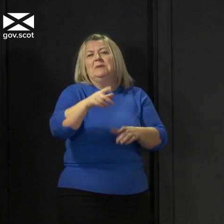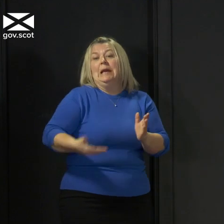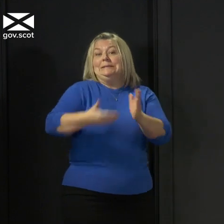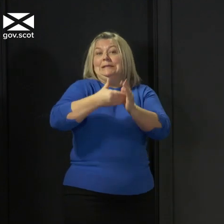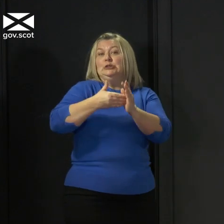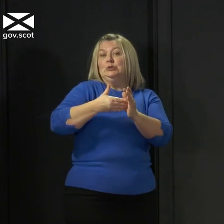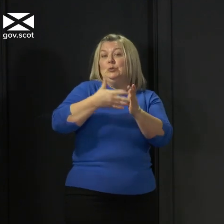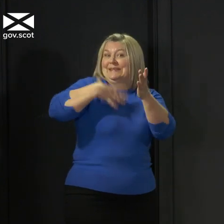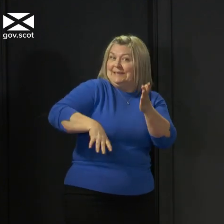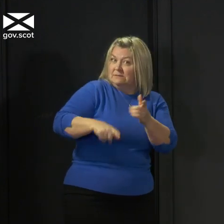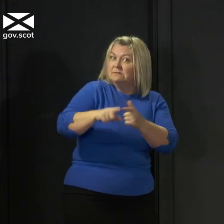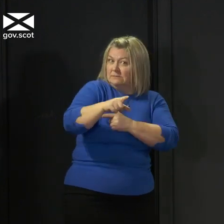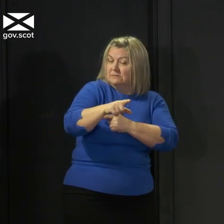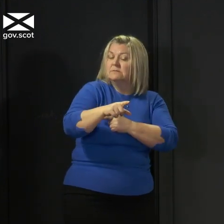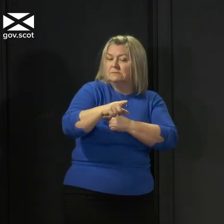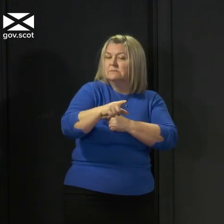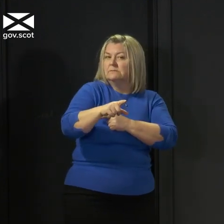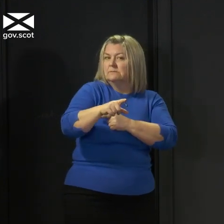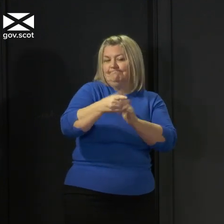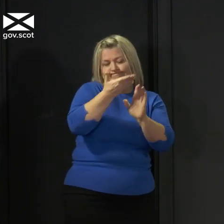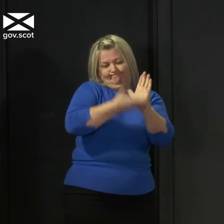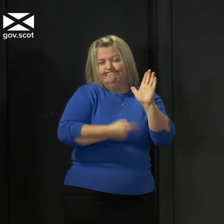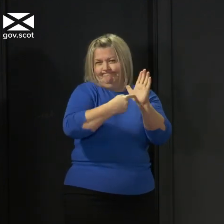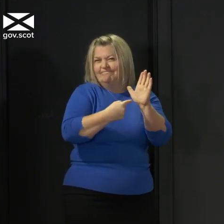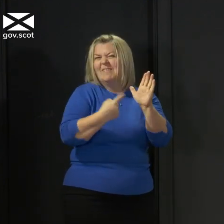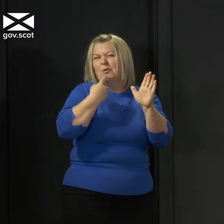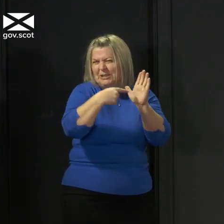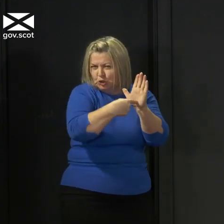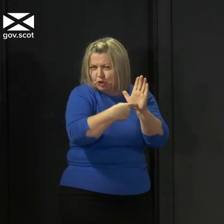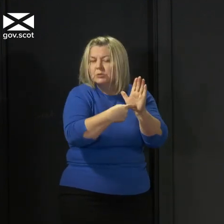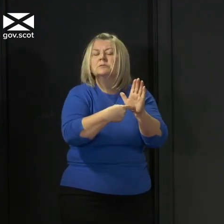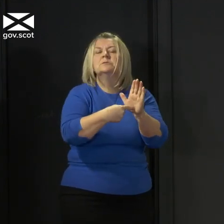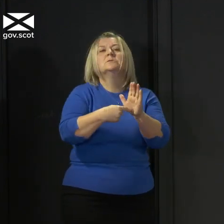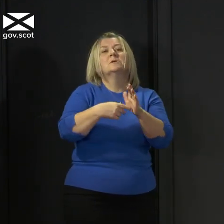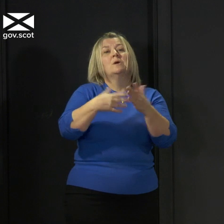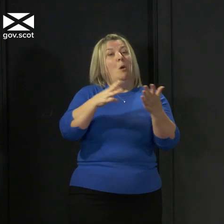needs also covers support for parents and carers as you help children and also